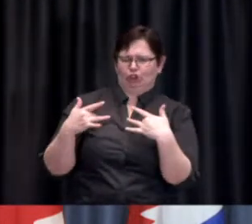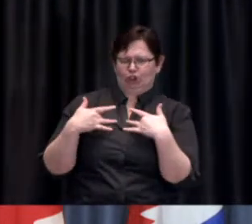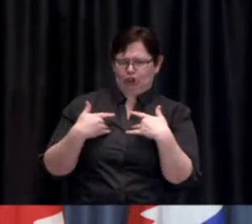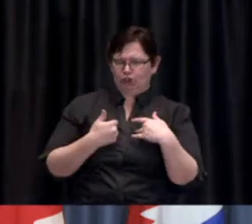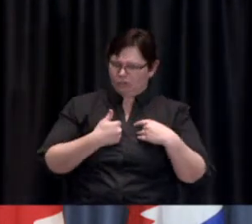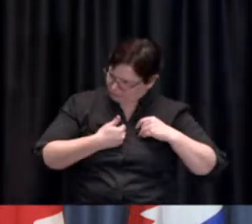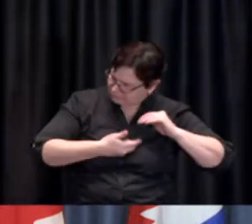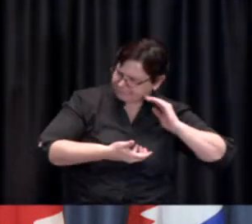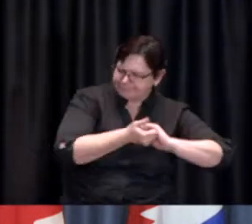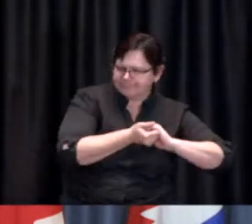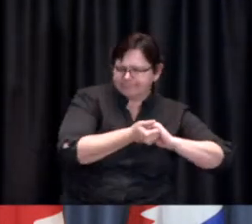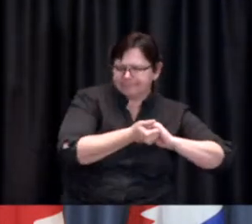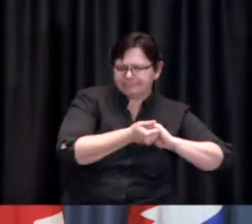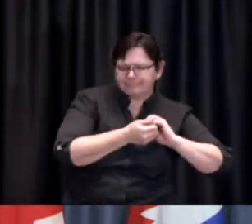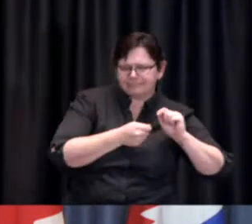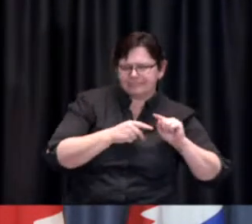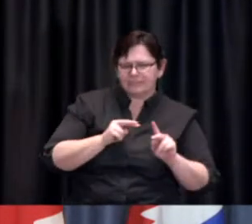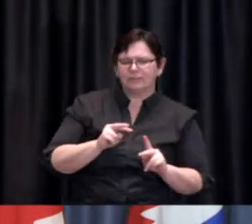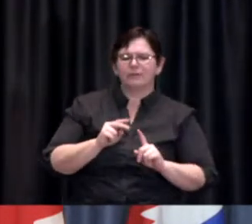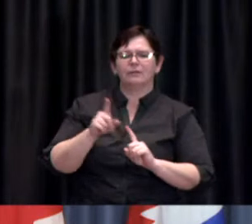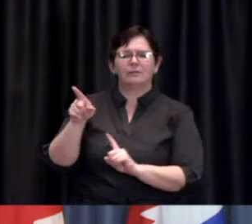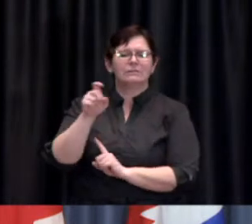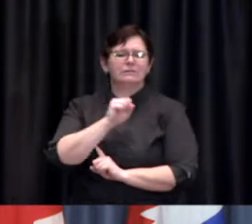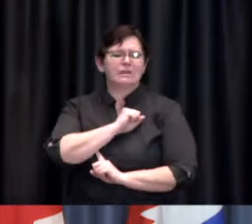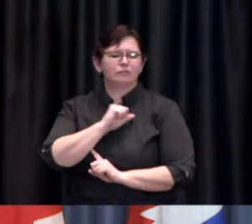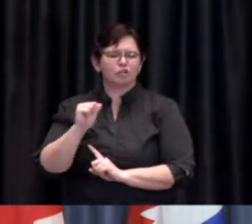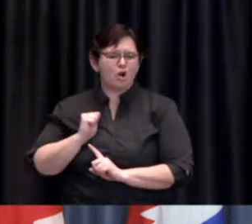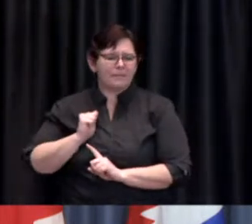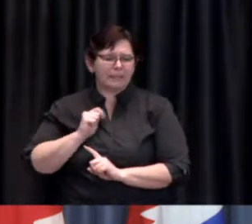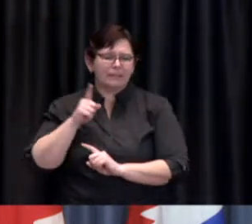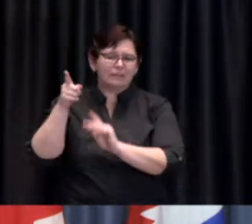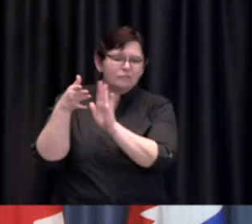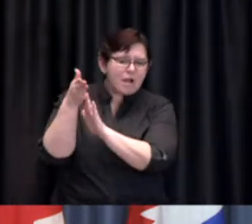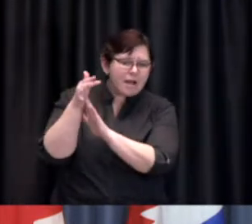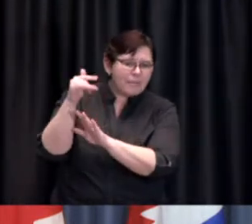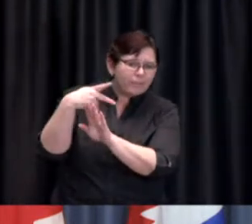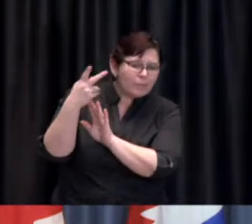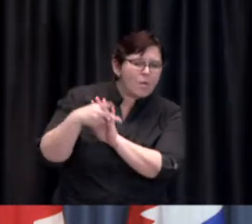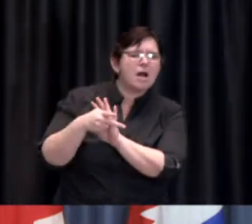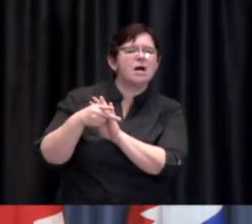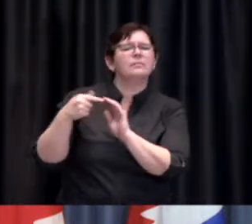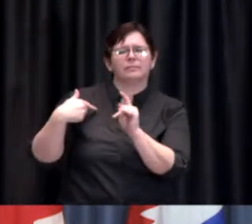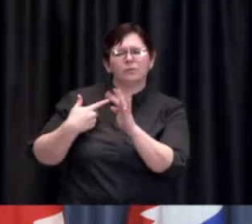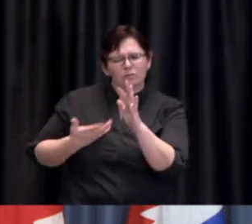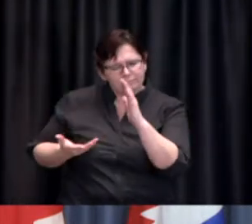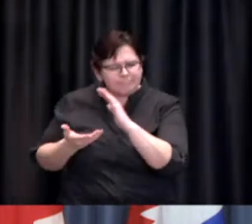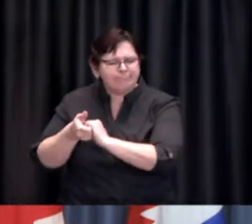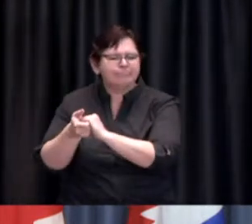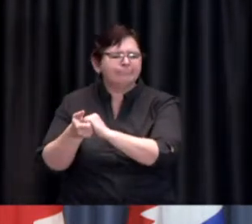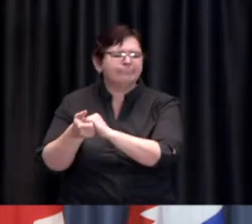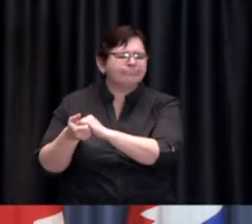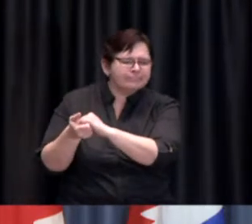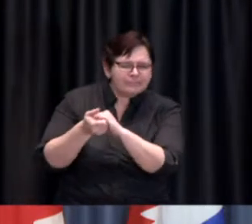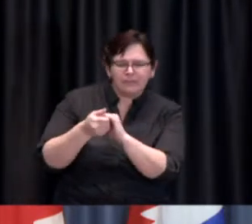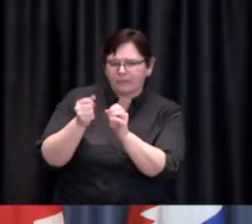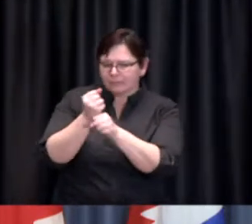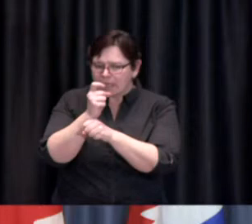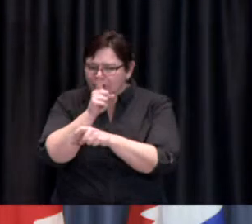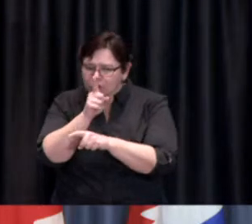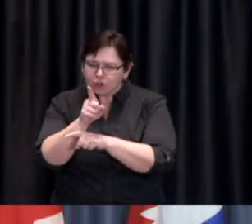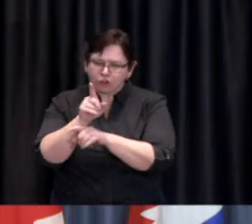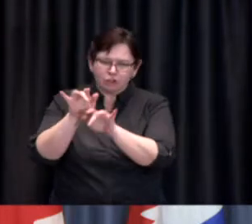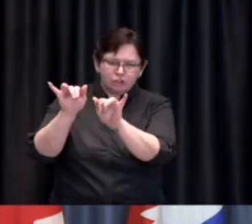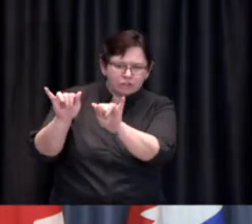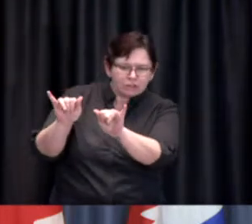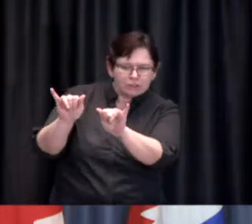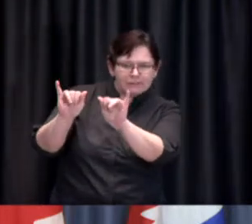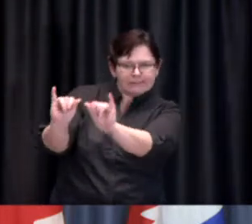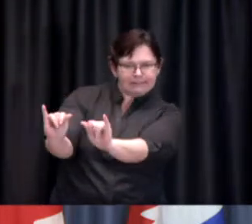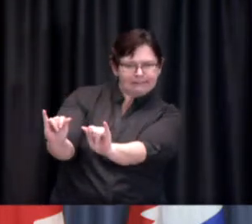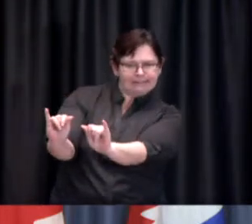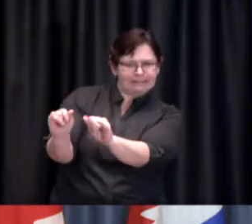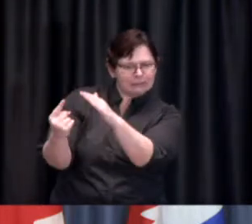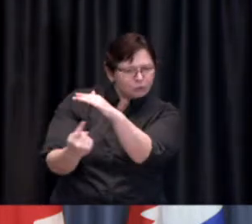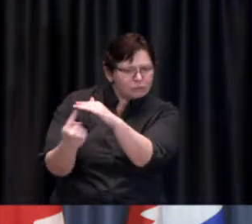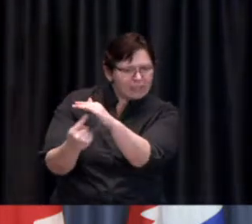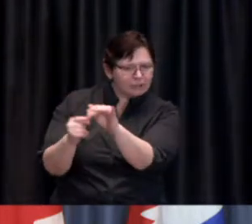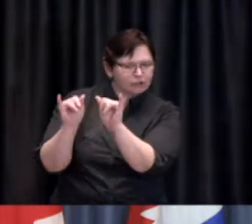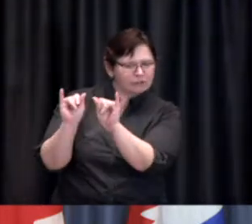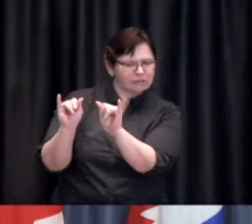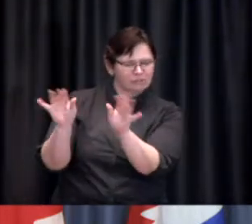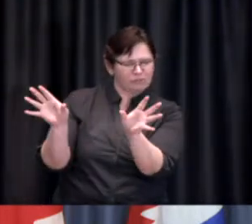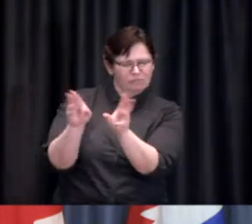the Salvation Army who runs that program to ensure that we are keeping isolation for the 120 people that remain on site